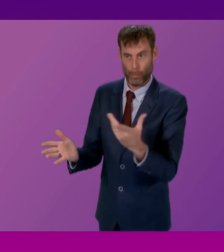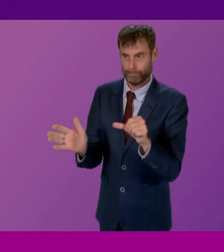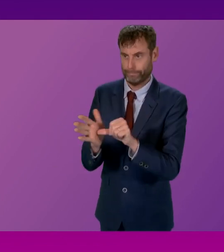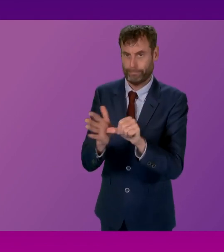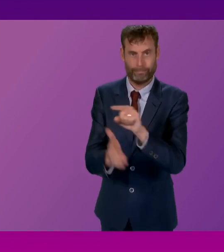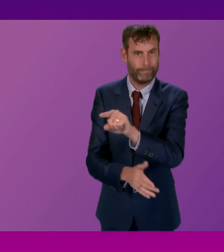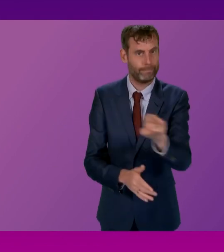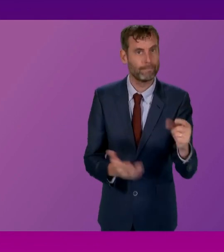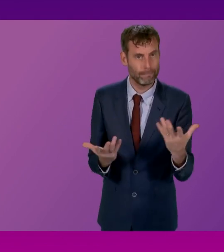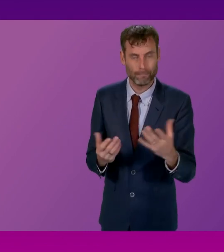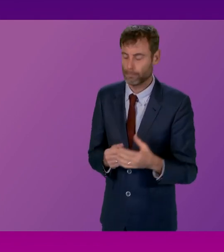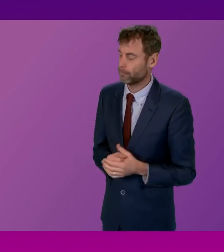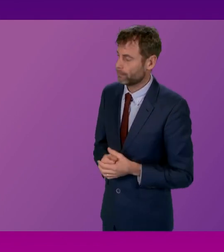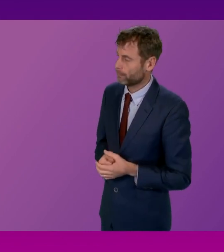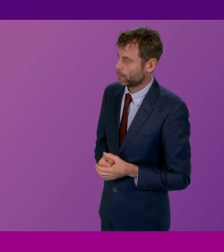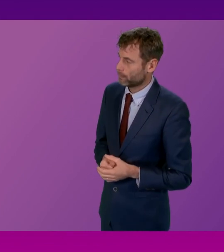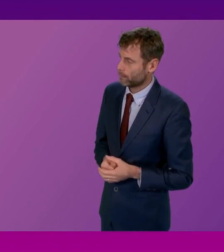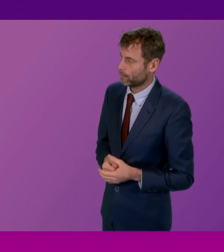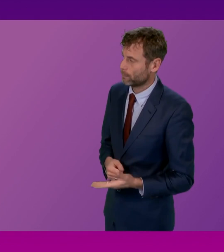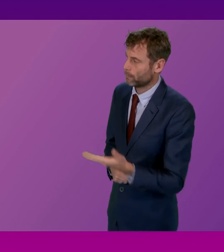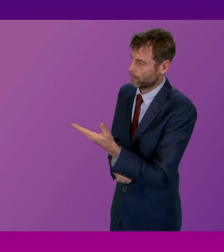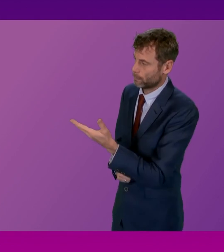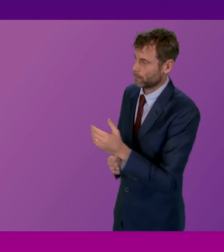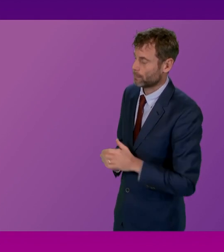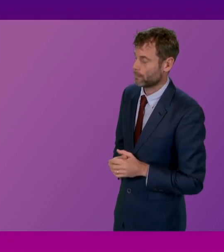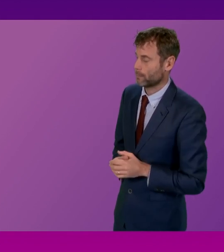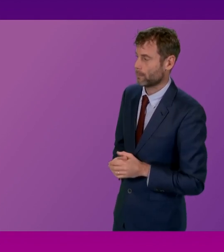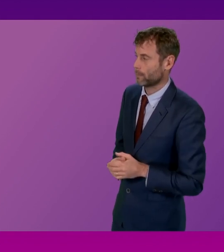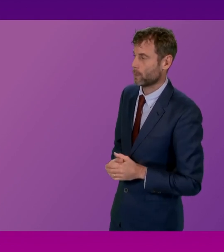it faces in relation to housing.